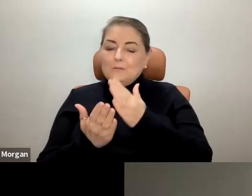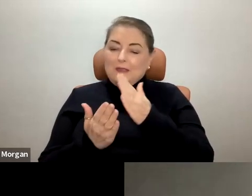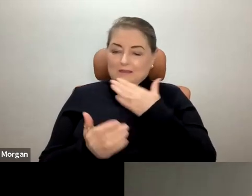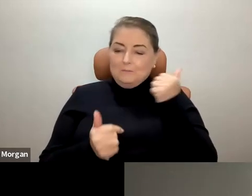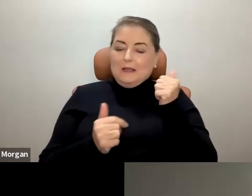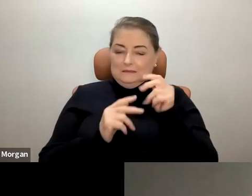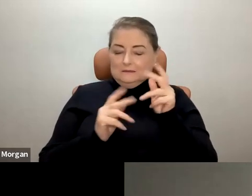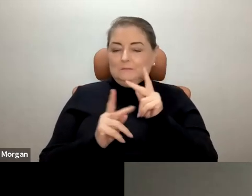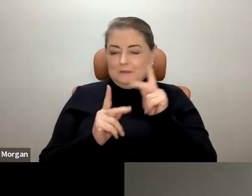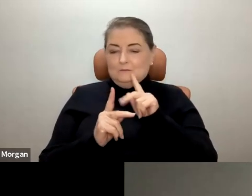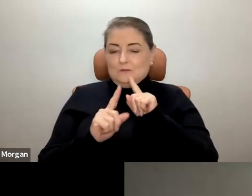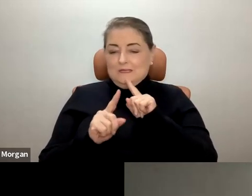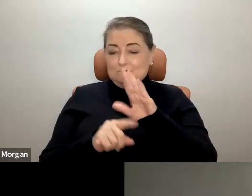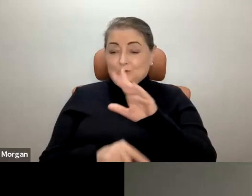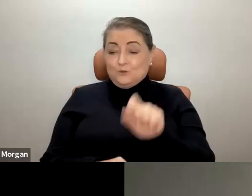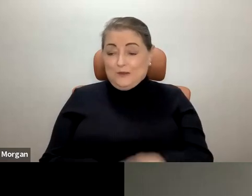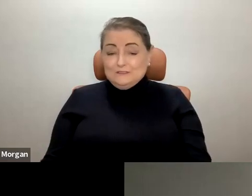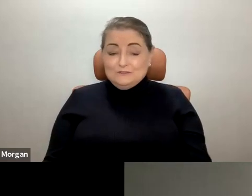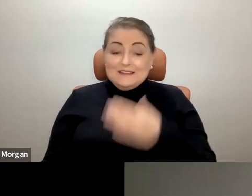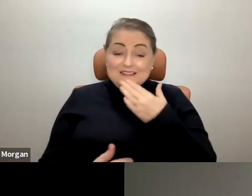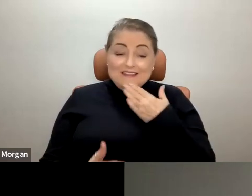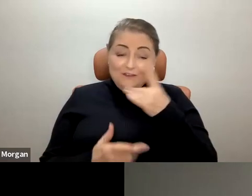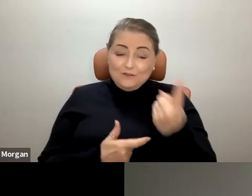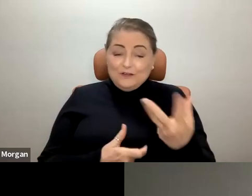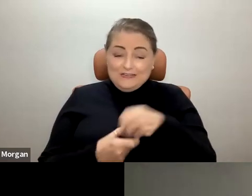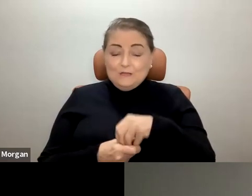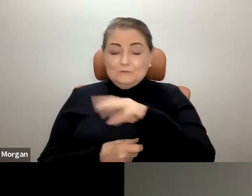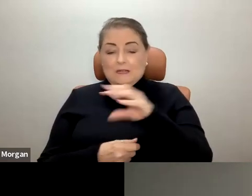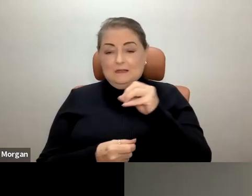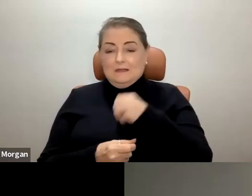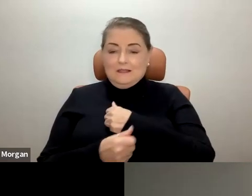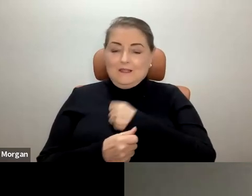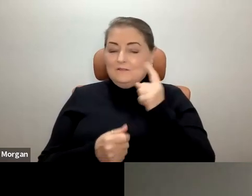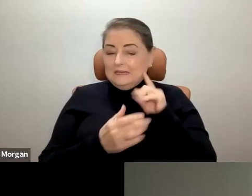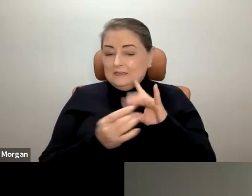answer the questions you might have. Thanks for your engagement. And I love hearing what folks at CUNY are doing as